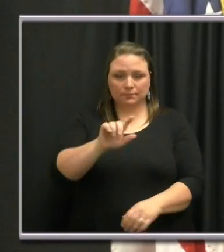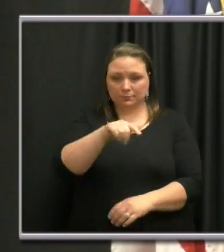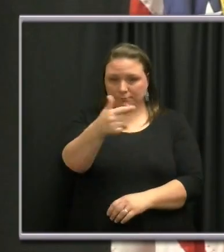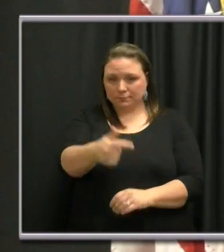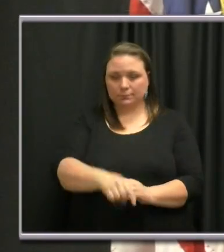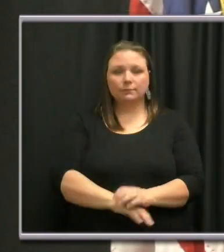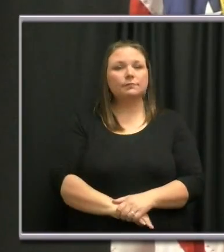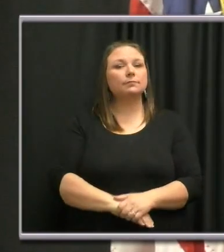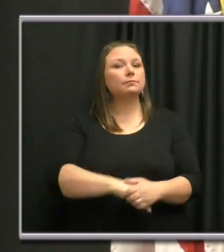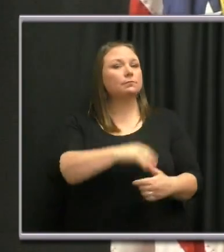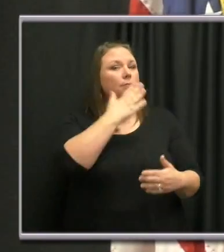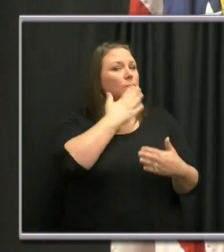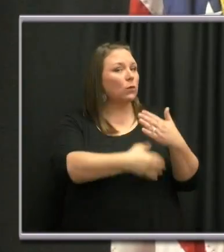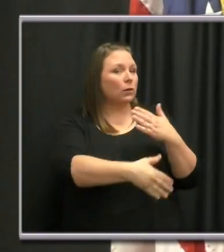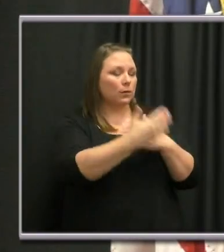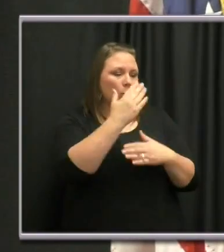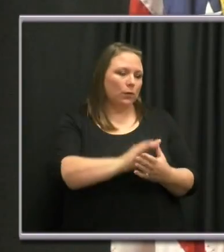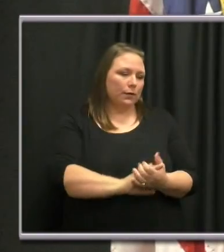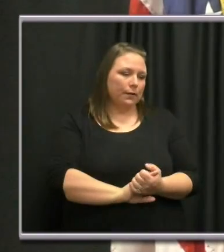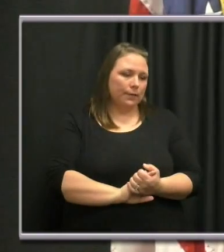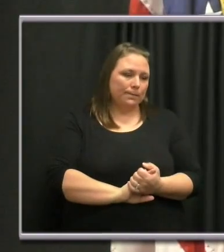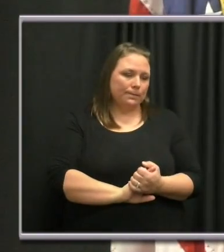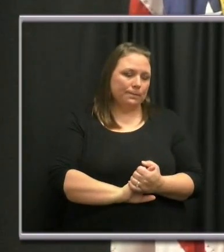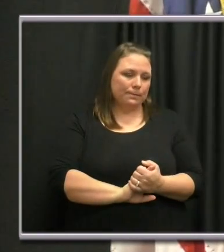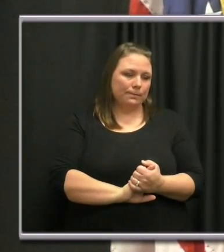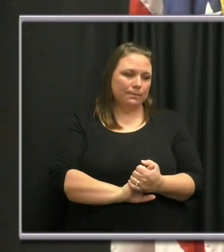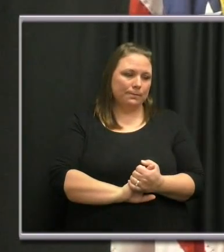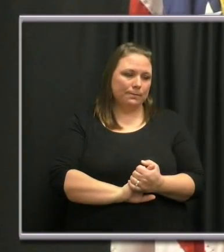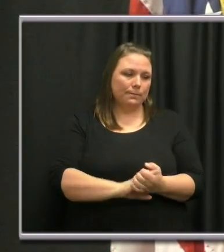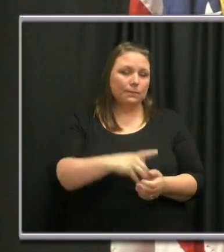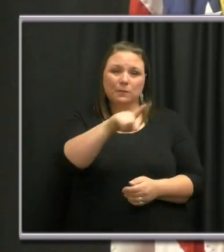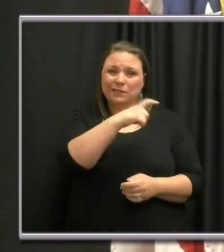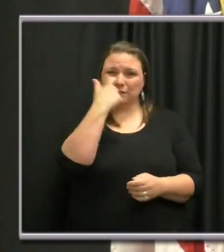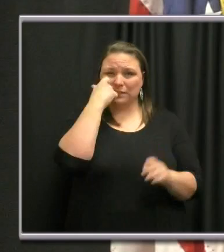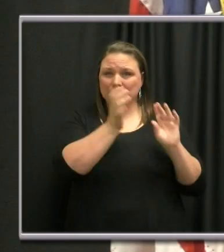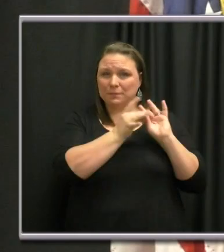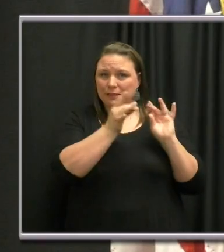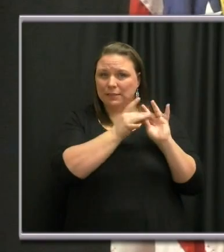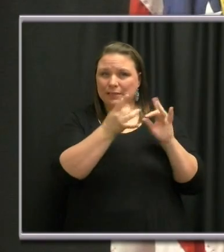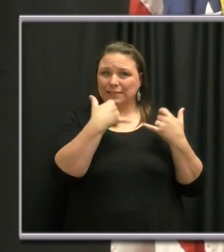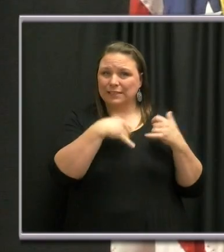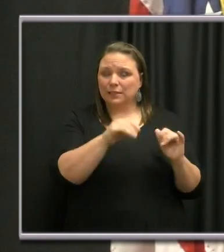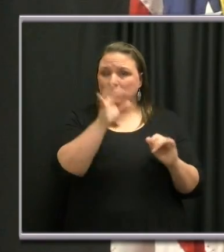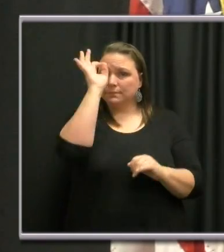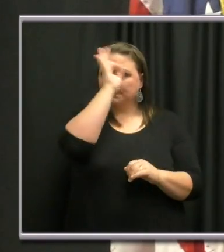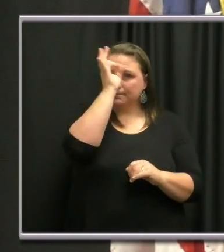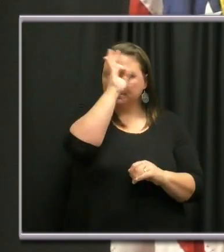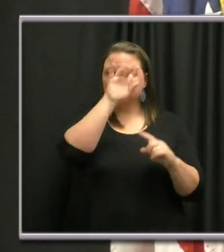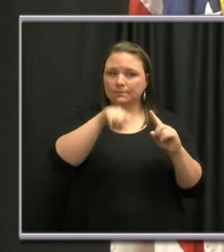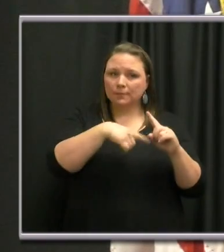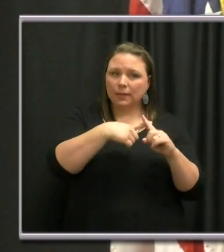GO AHEAD. YES GOOD MORNING- AS